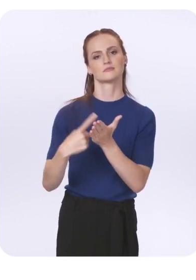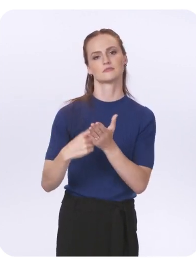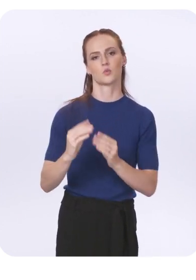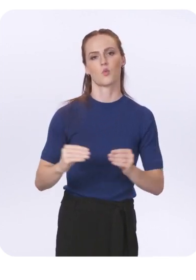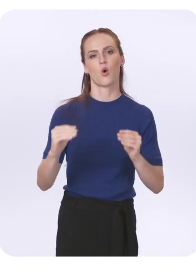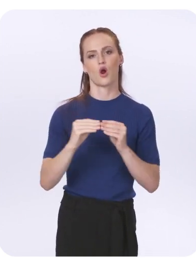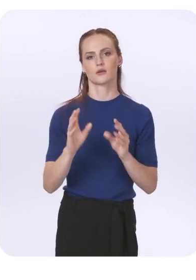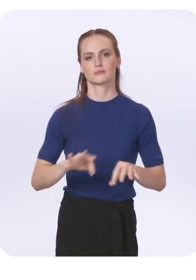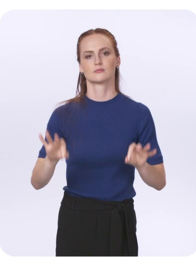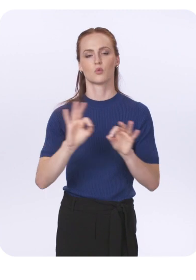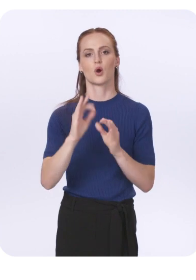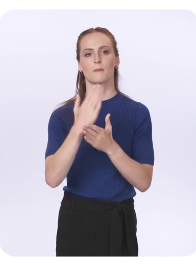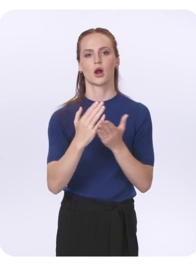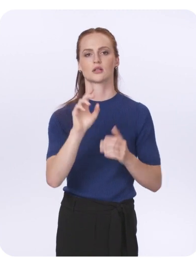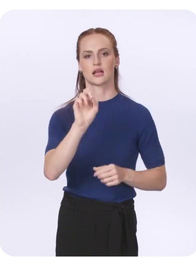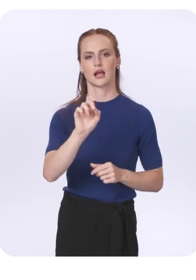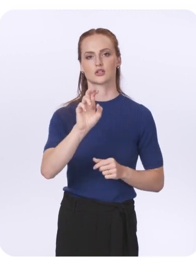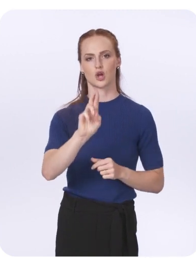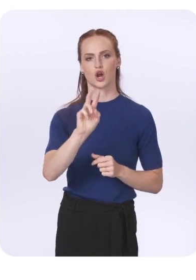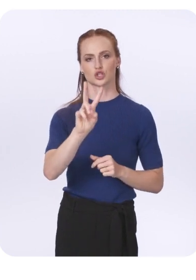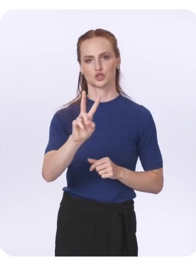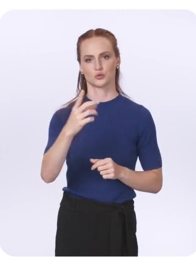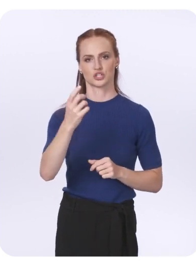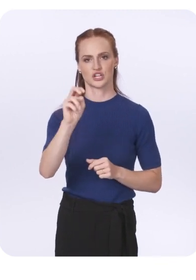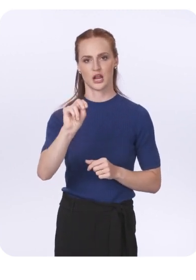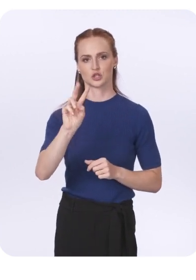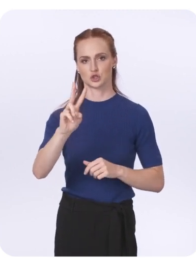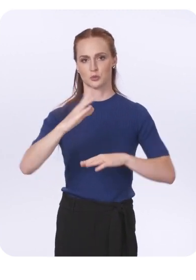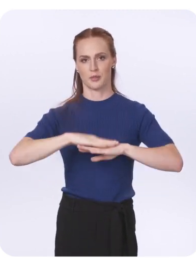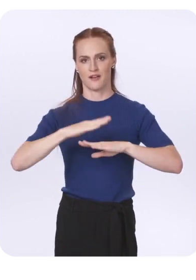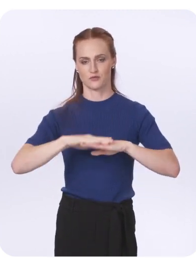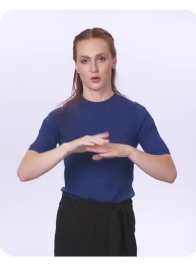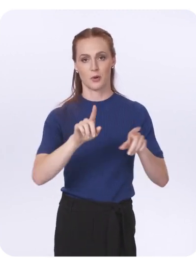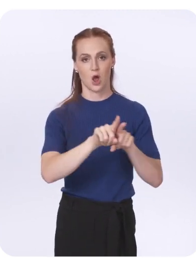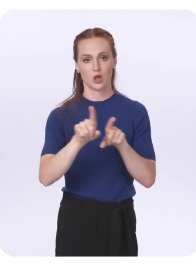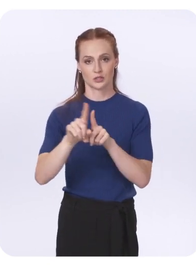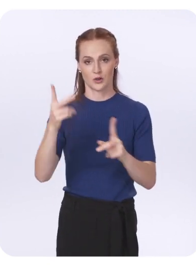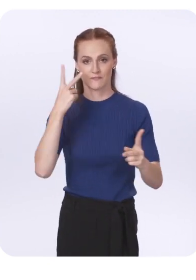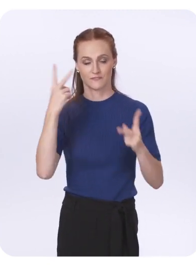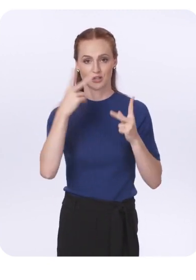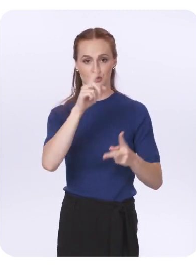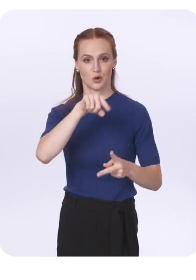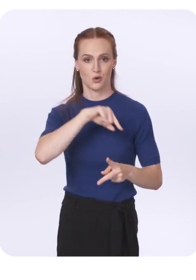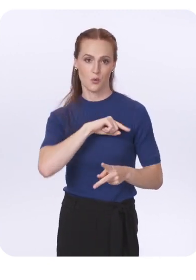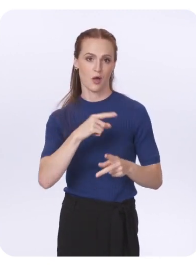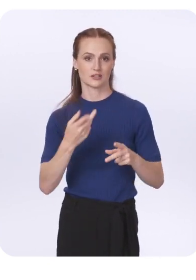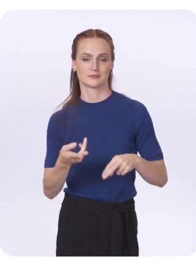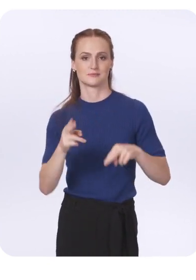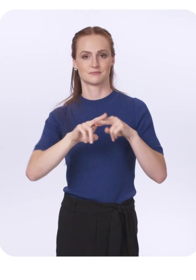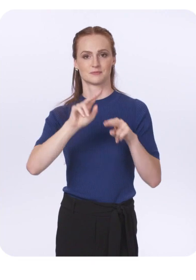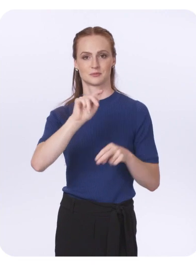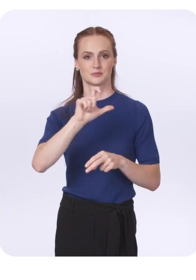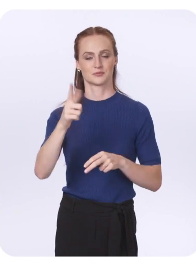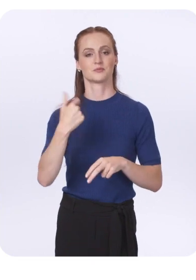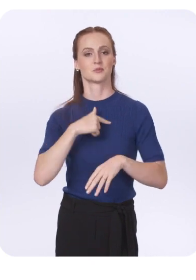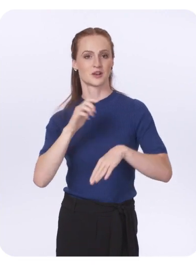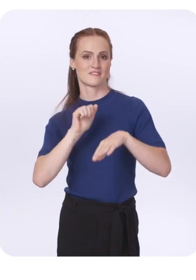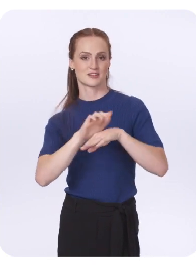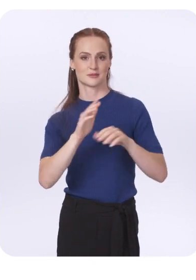the most important parts of the XR2 Gen 2 platform, as well as some visual quality boosting features and tooling that we have shipped together.